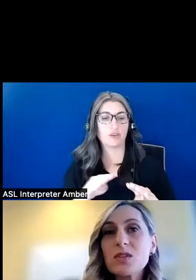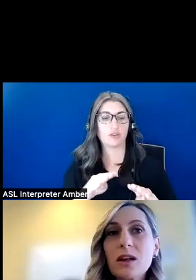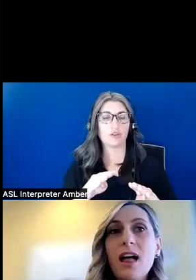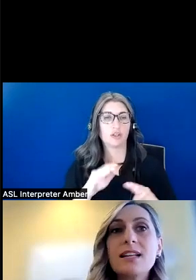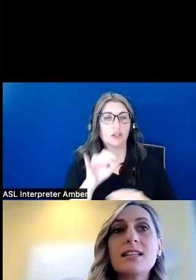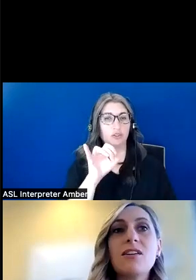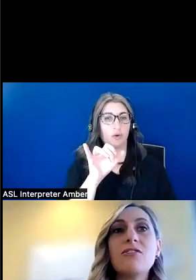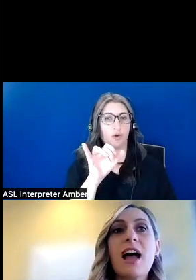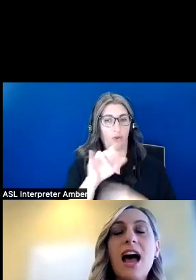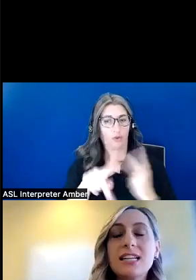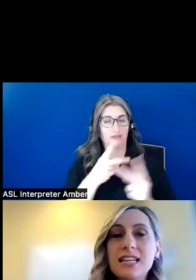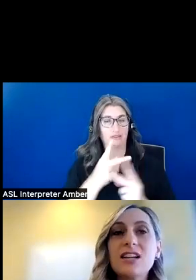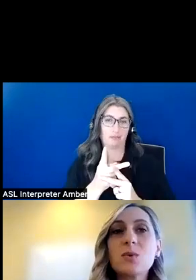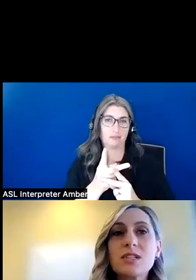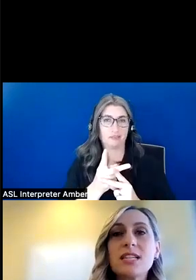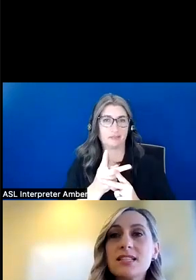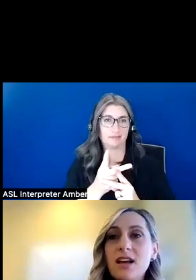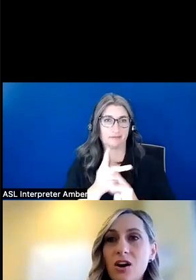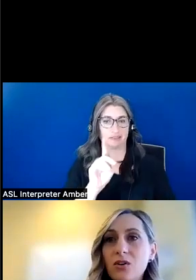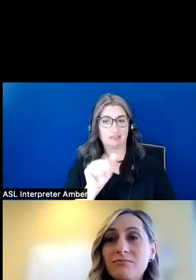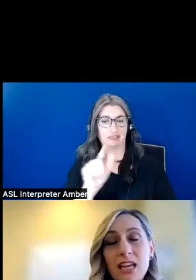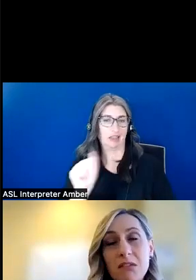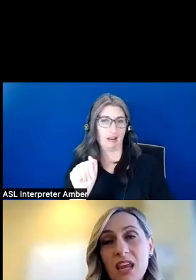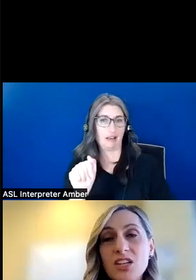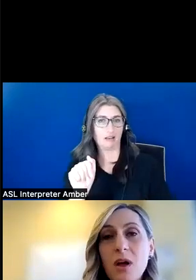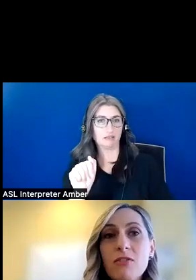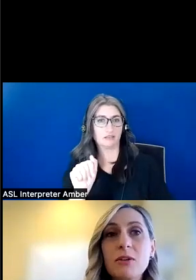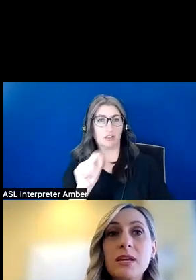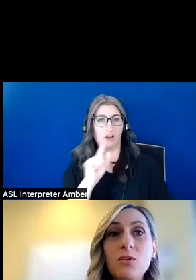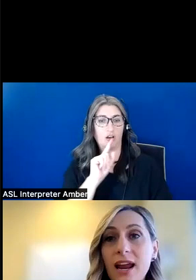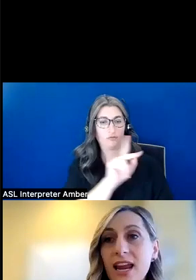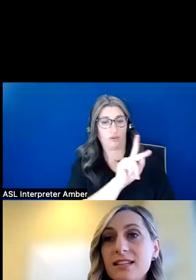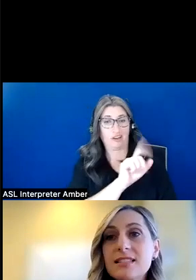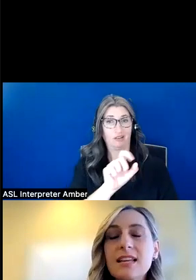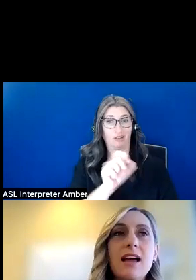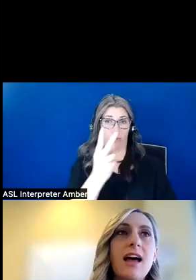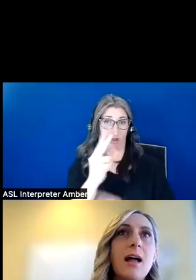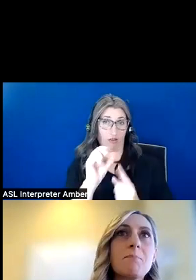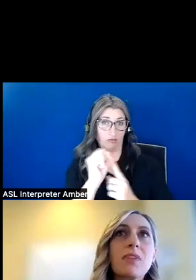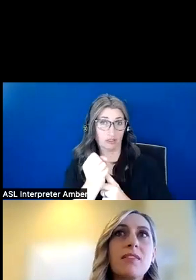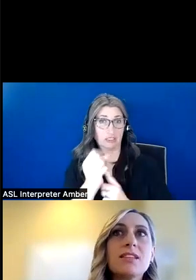Those kinds of data sources in K12 could be grades.